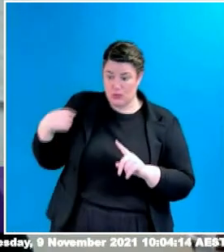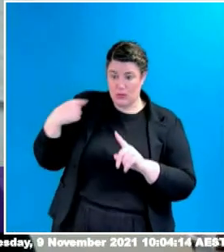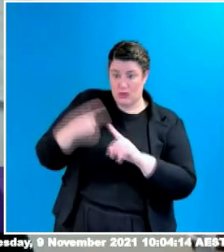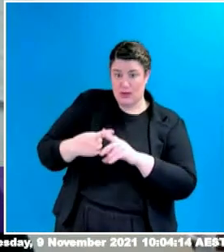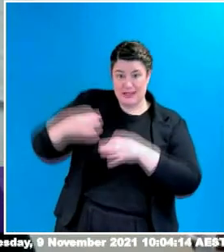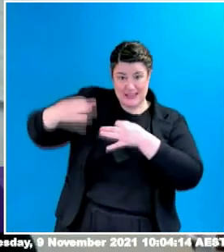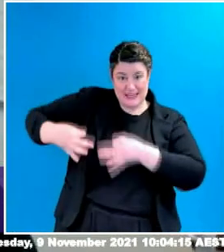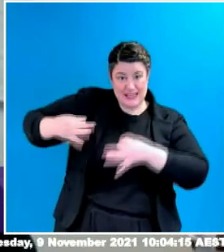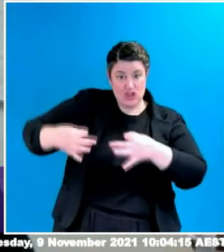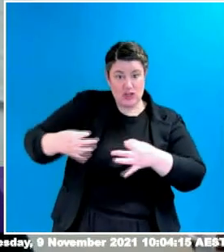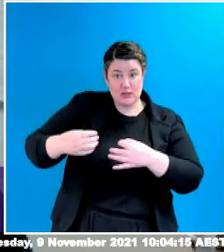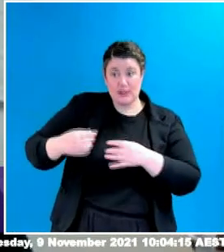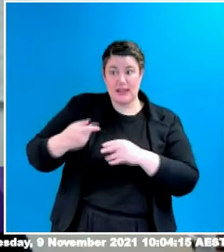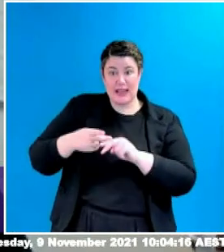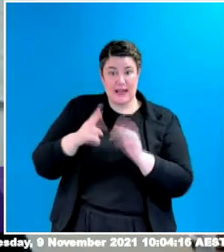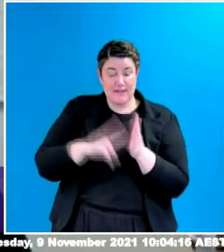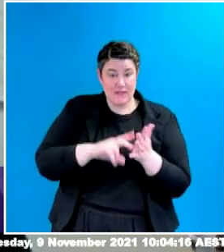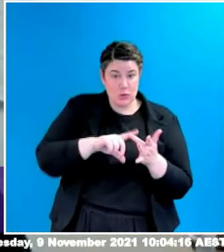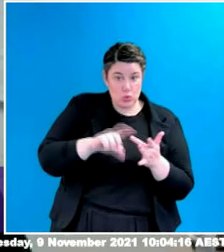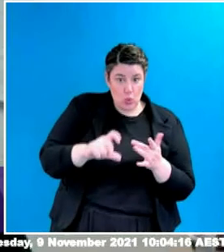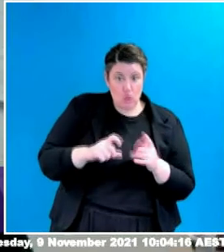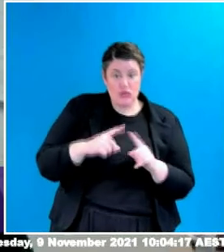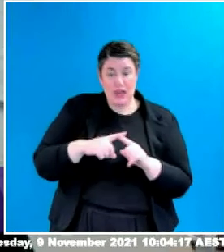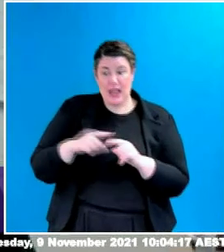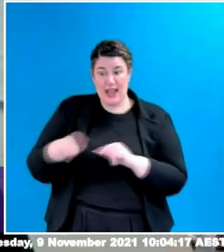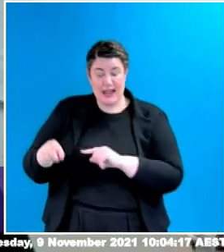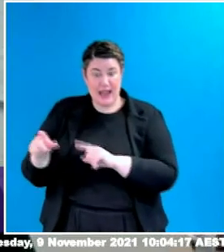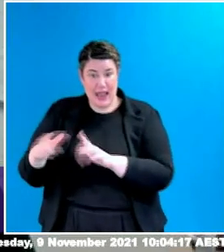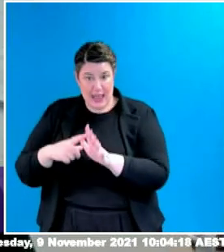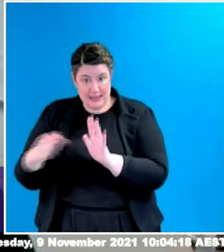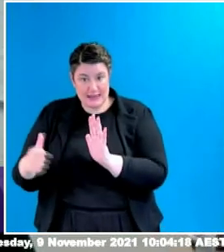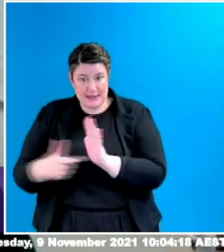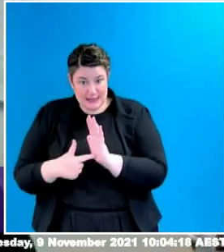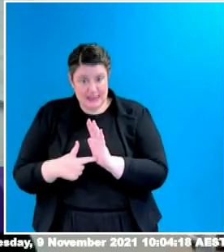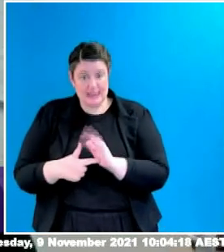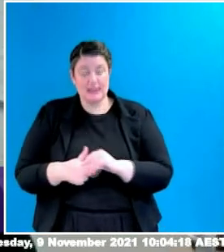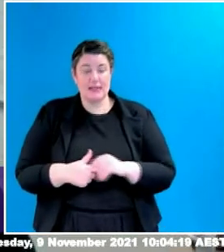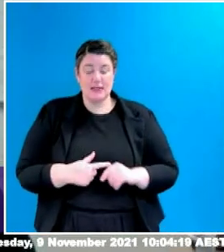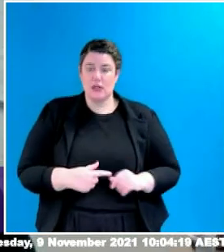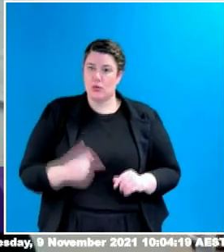Victoria and in the ACT, particularly more recently, a much more mature